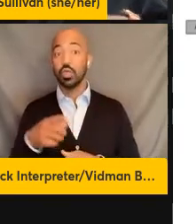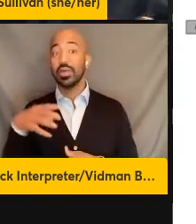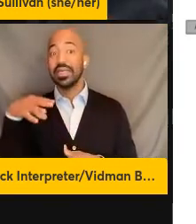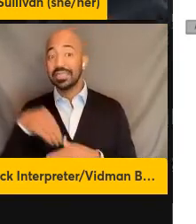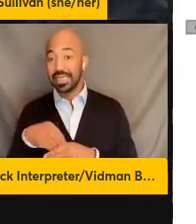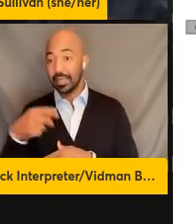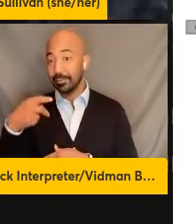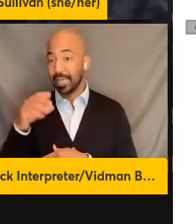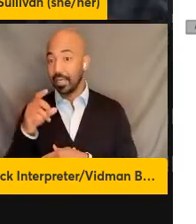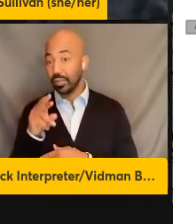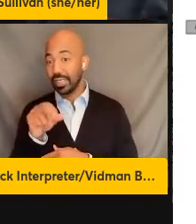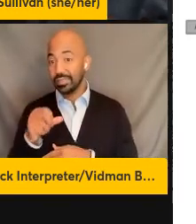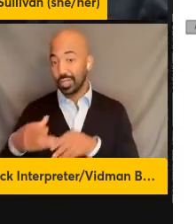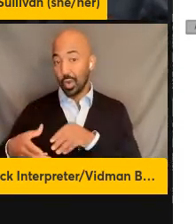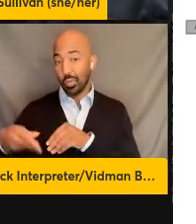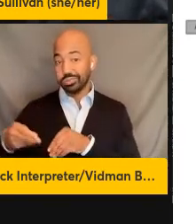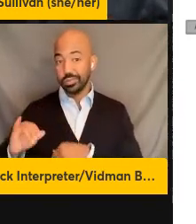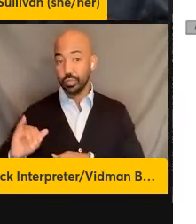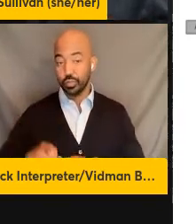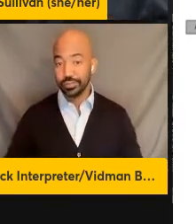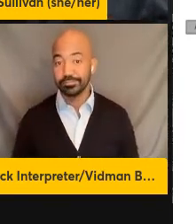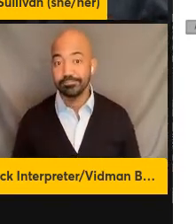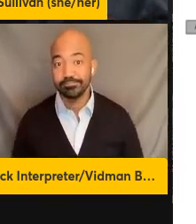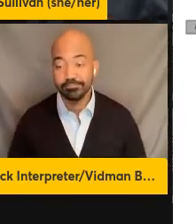the pancreas, the other part of the digestive system.